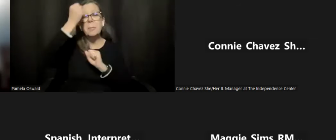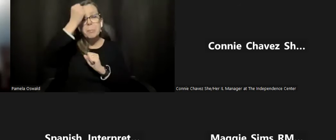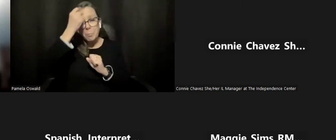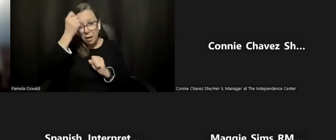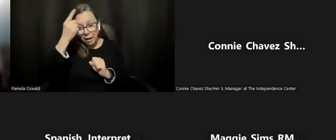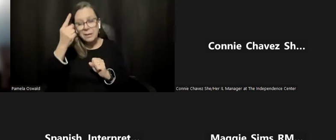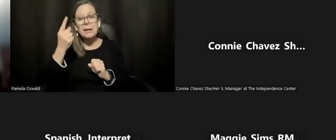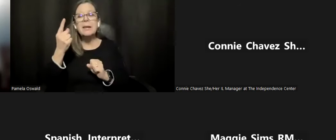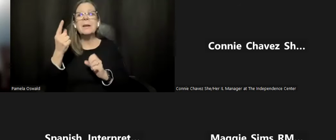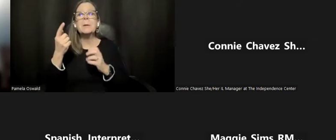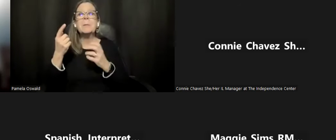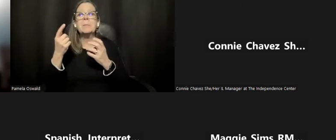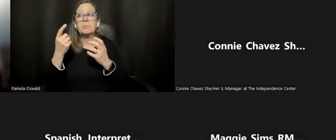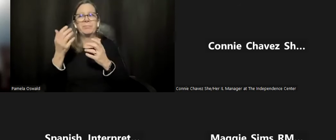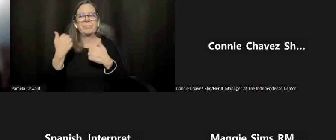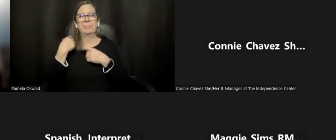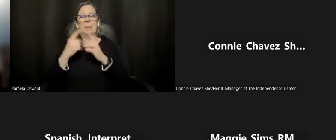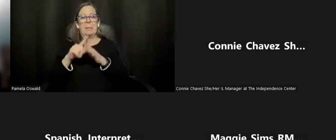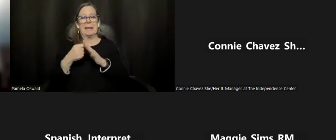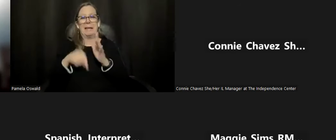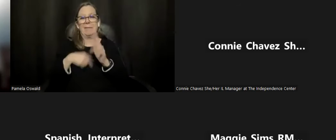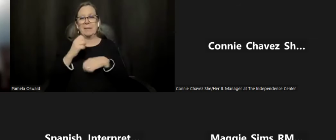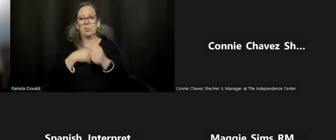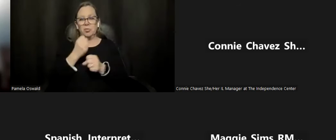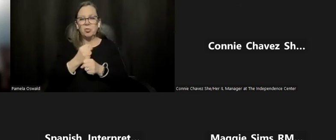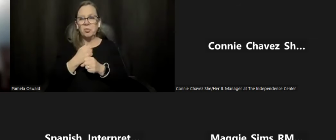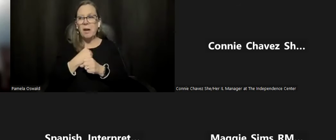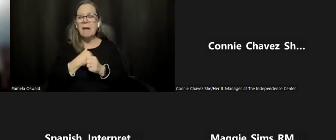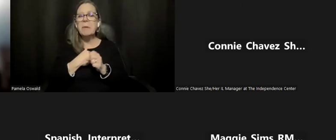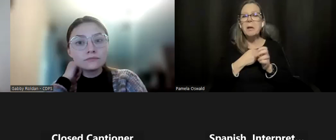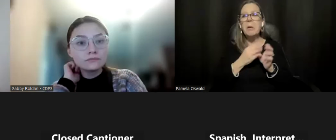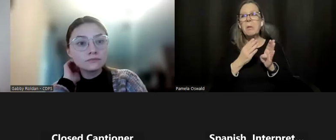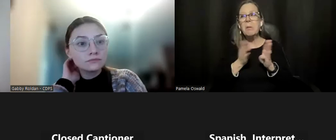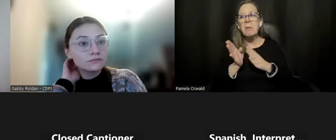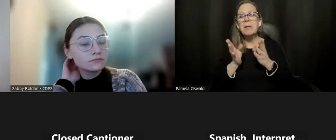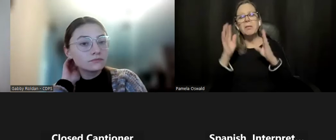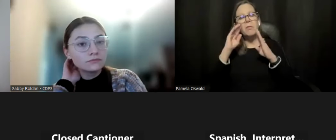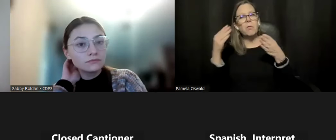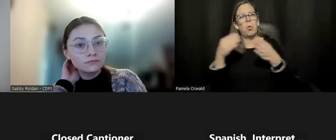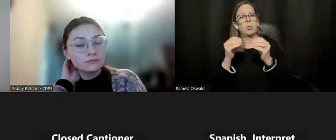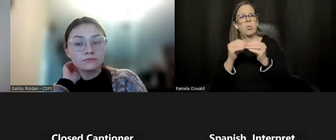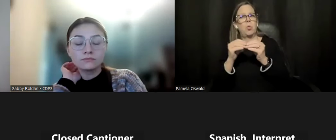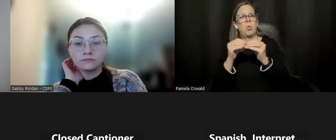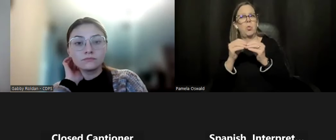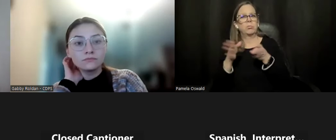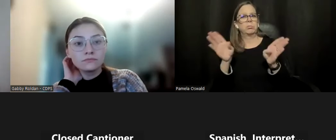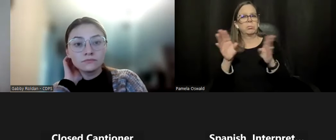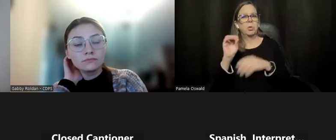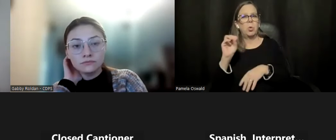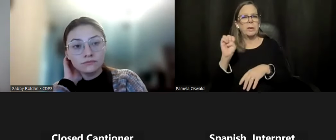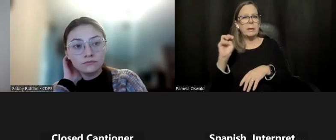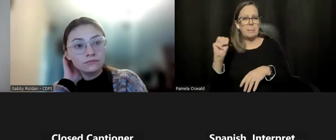the beginning of the year, I have been able to focus more on OEM in general.